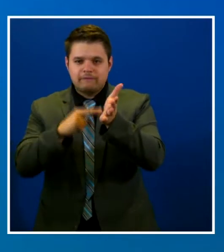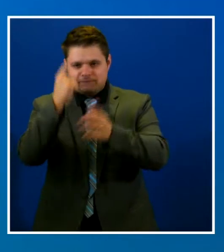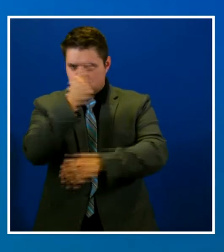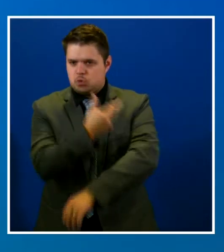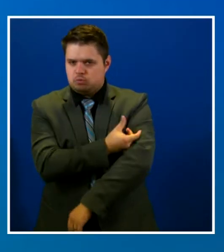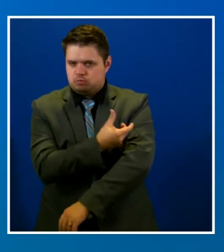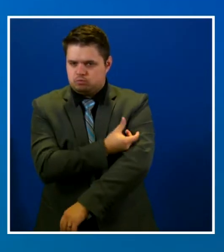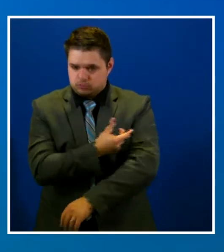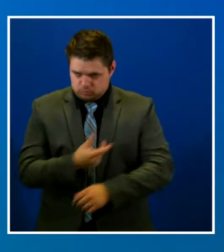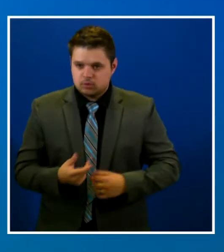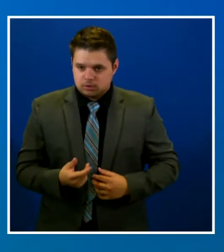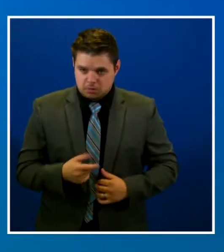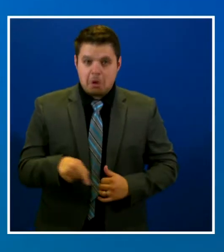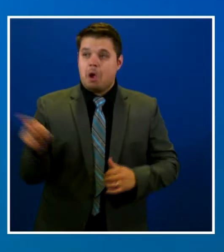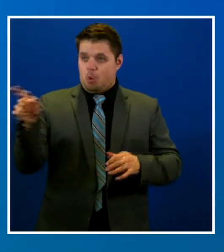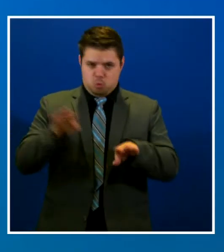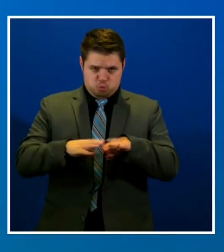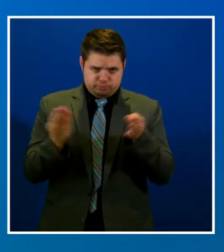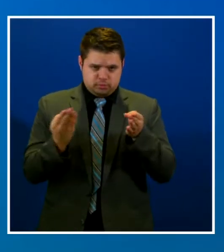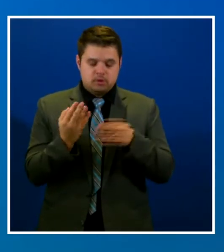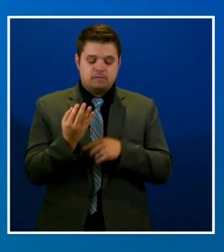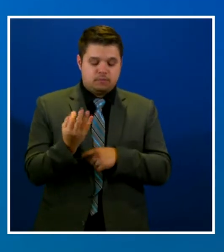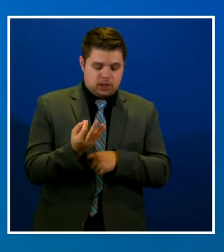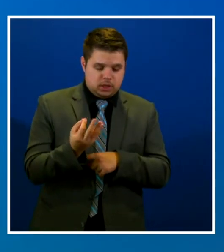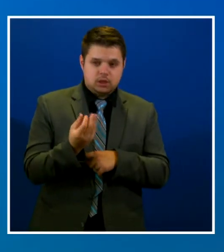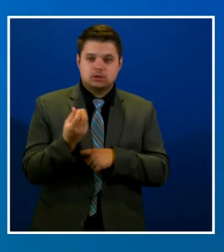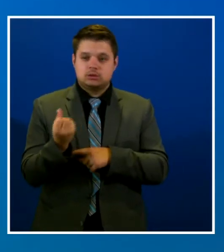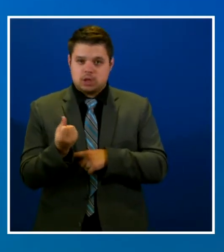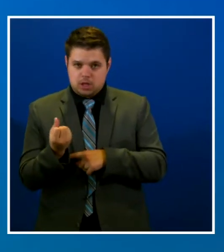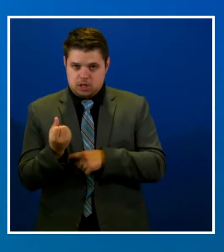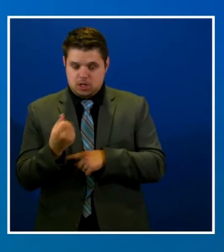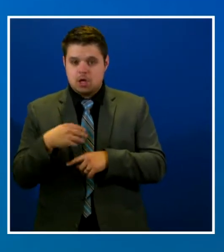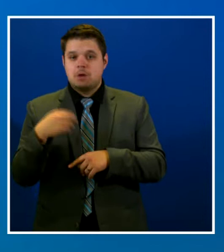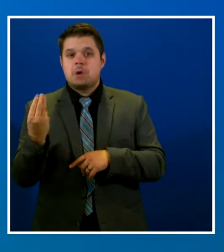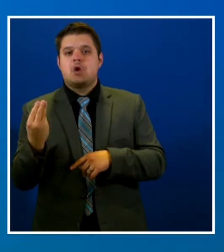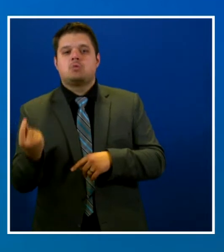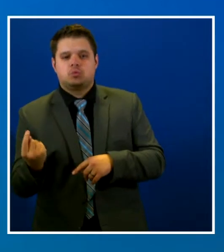Monday, and Tuesday, and offer drive-through and walk up